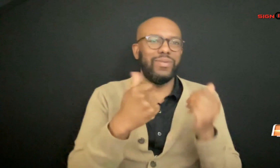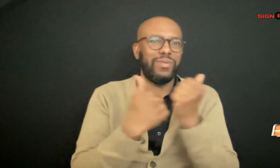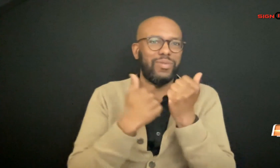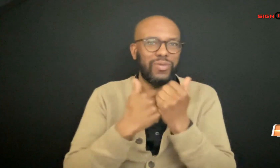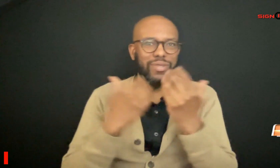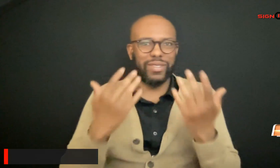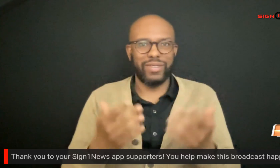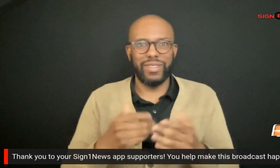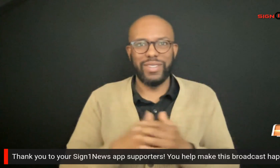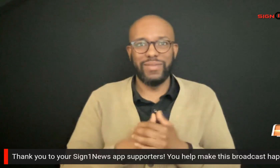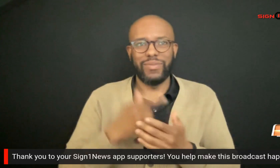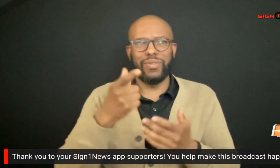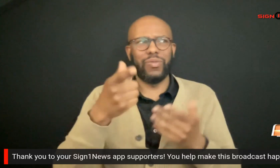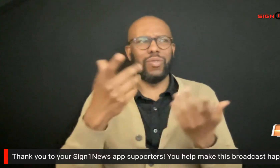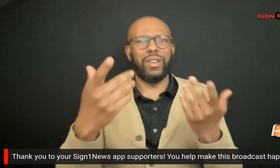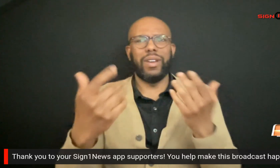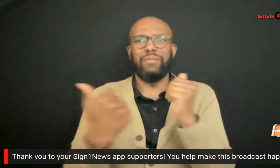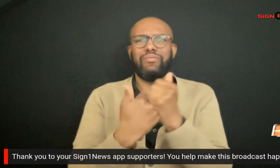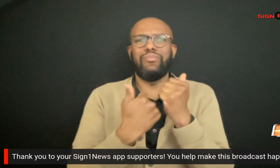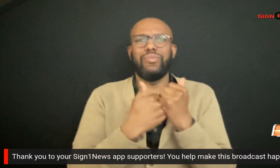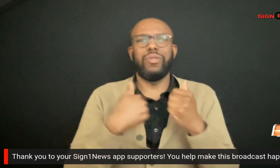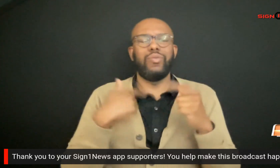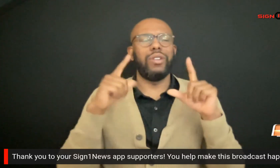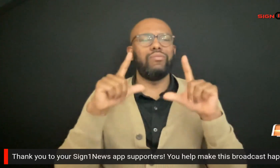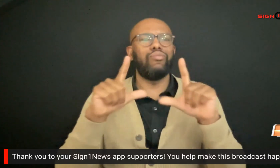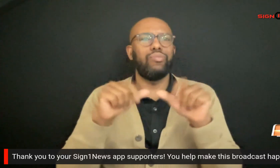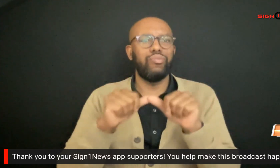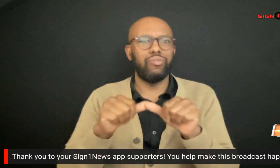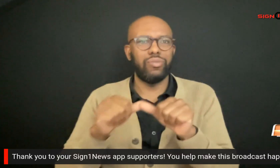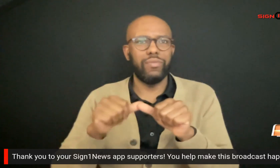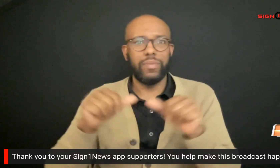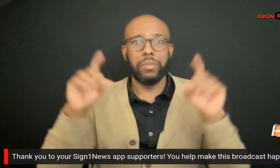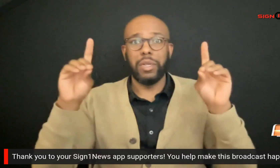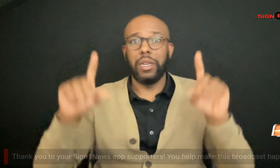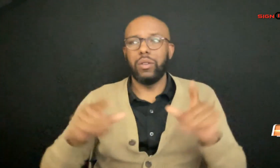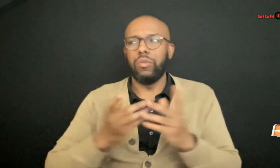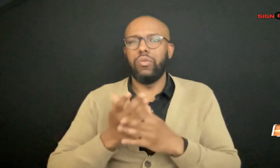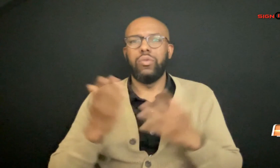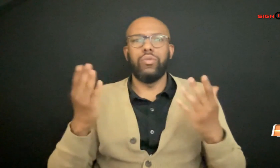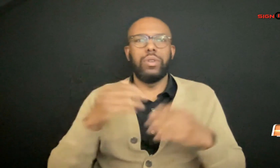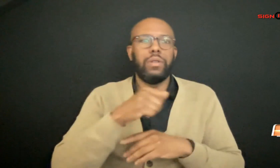you to our Sign1News app supporters you help make this broadcast happen you can download